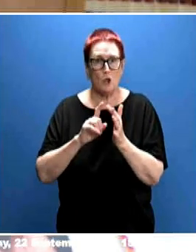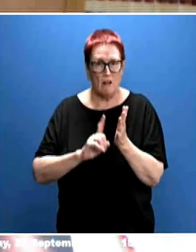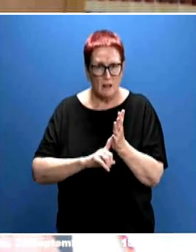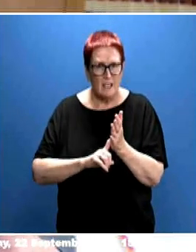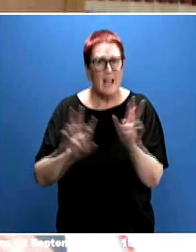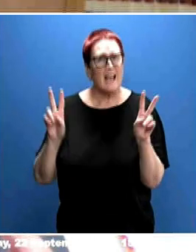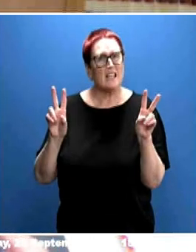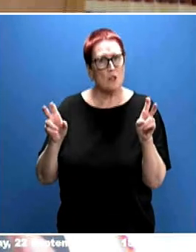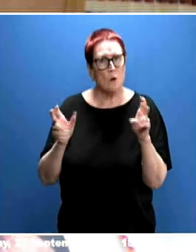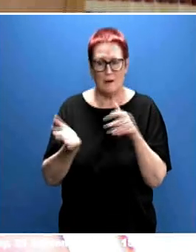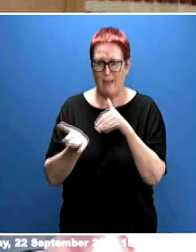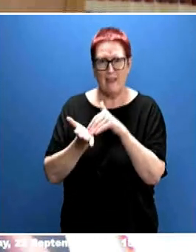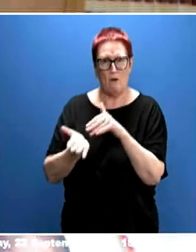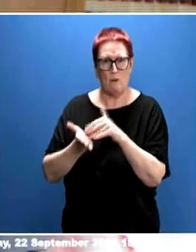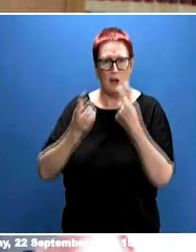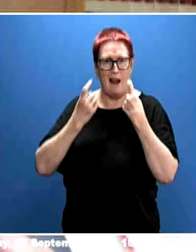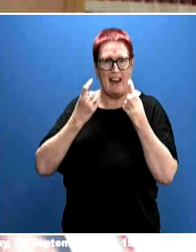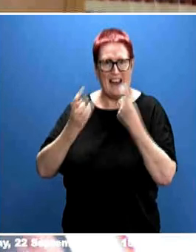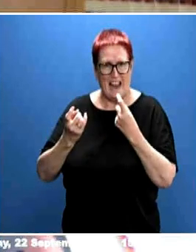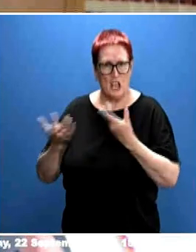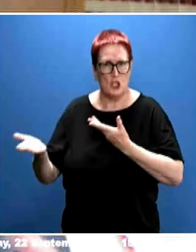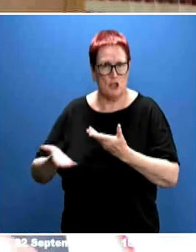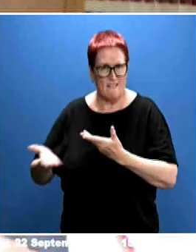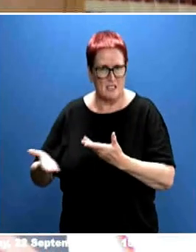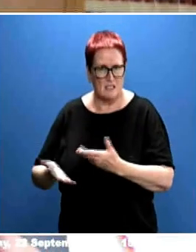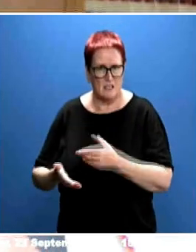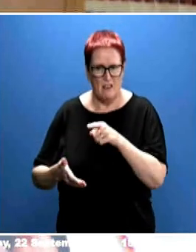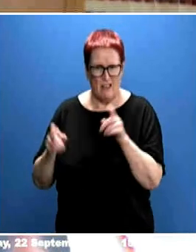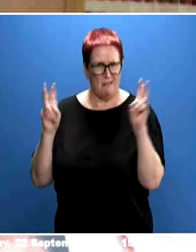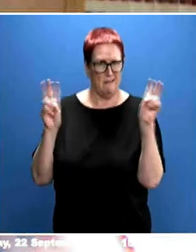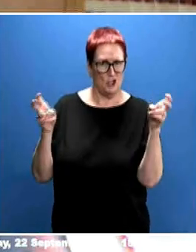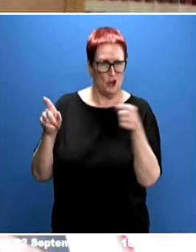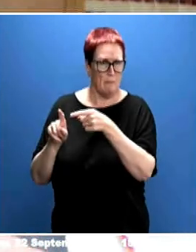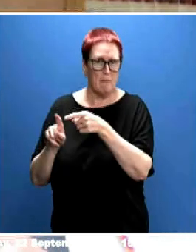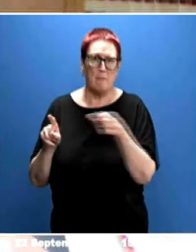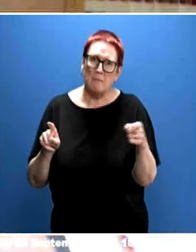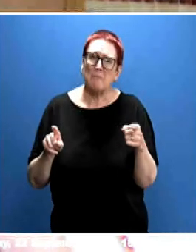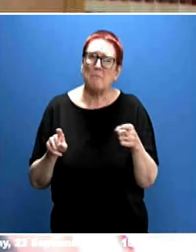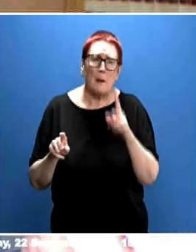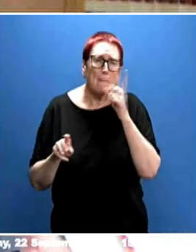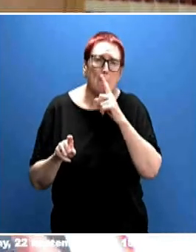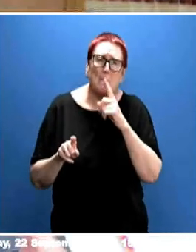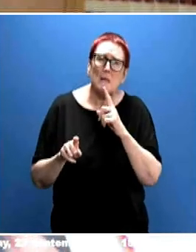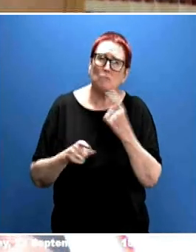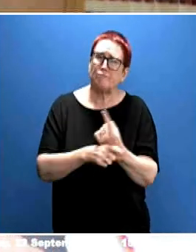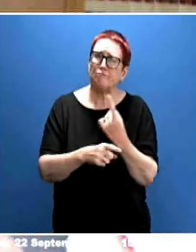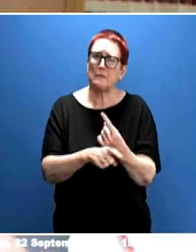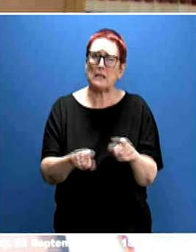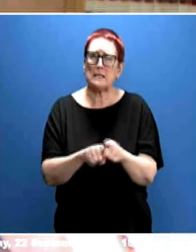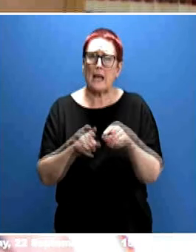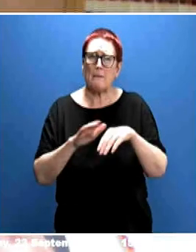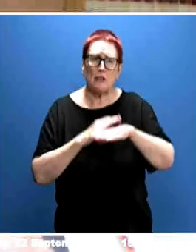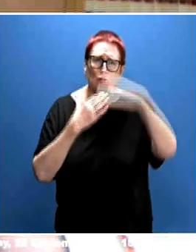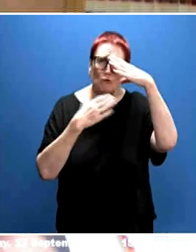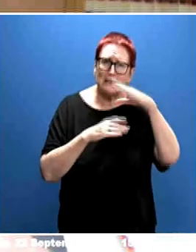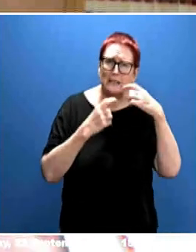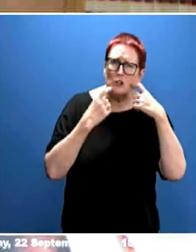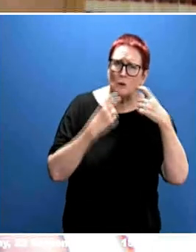is used throughout the residential care services that we provide and that's how